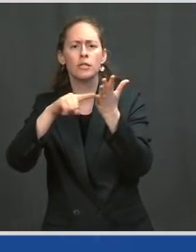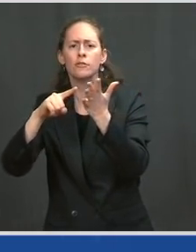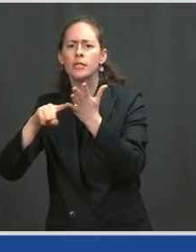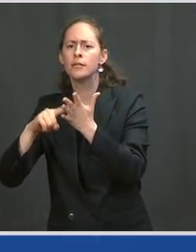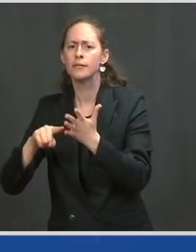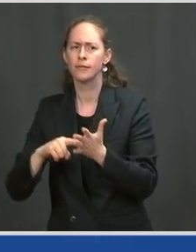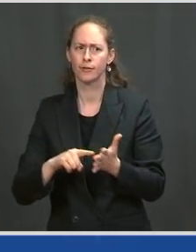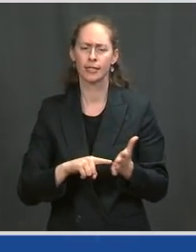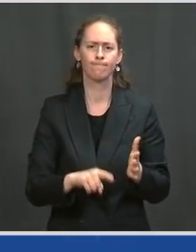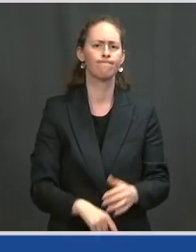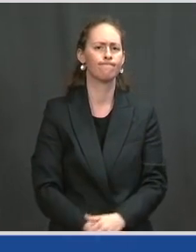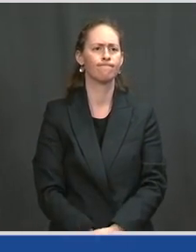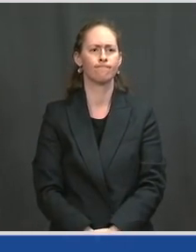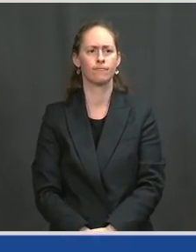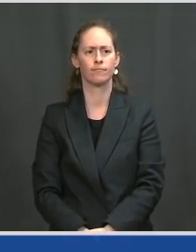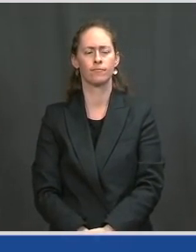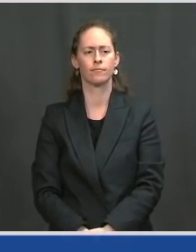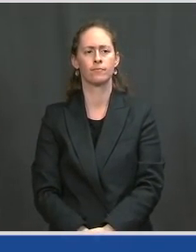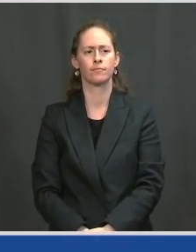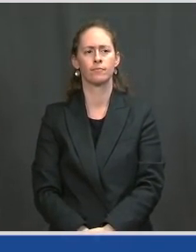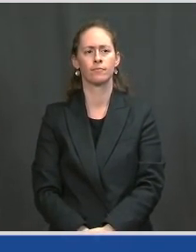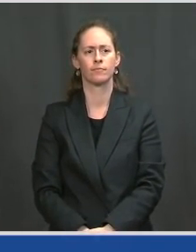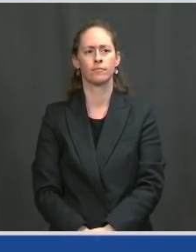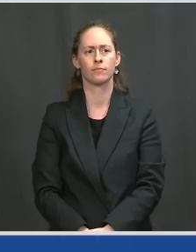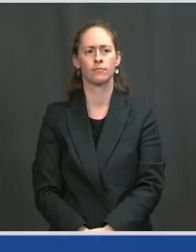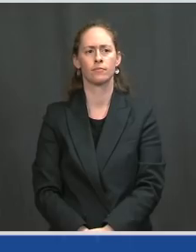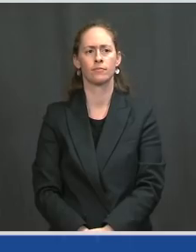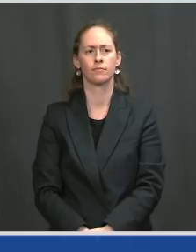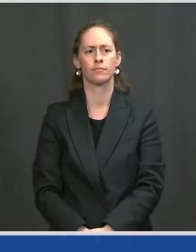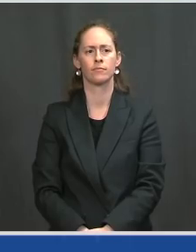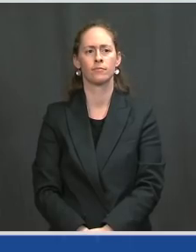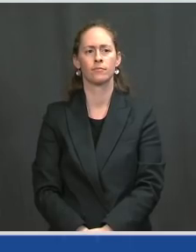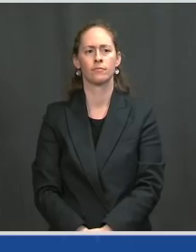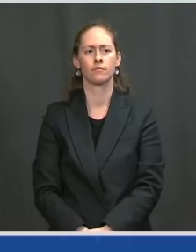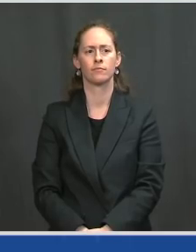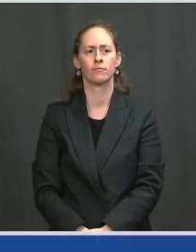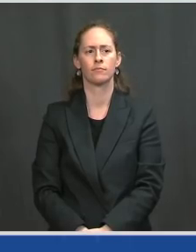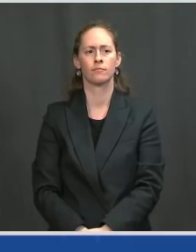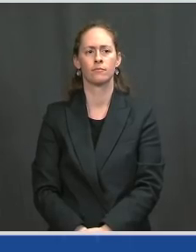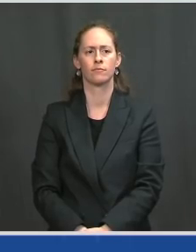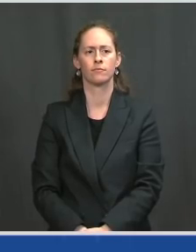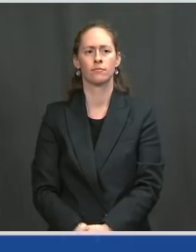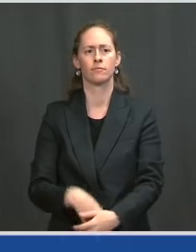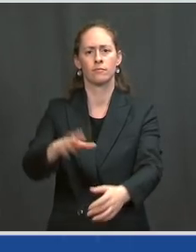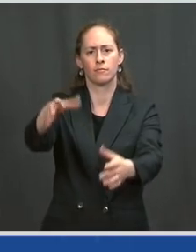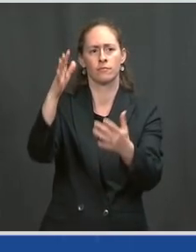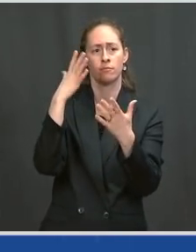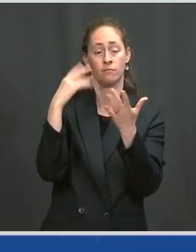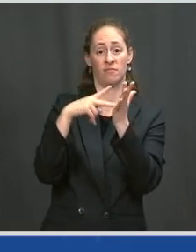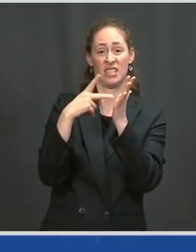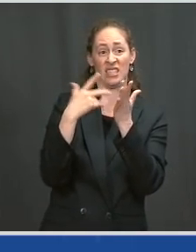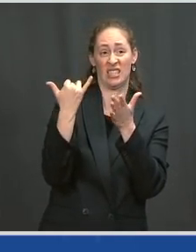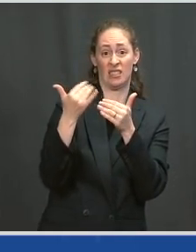in order to allow more fuel to be transported via tanker. We're prepared to take additional steps,